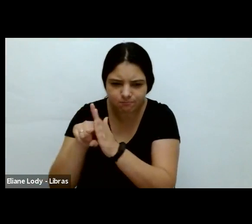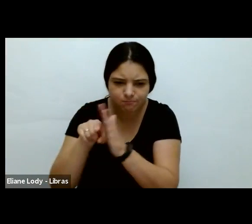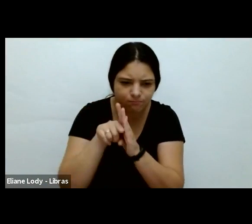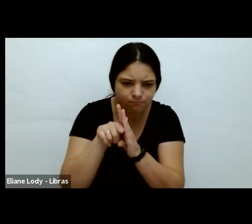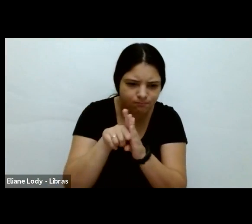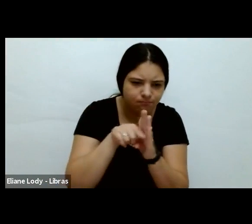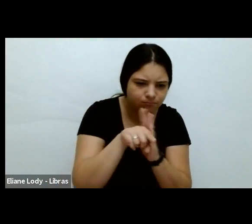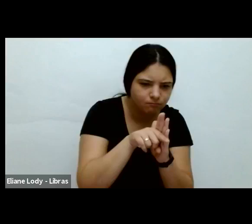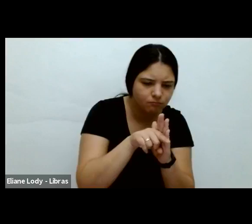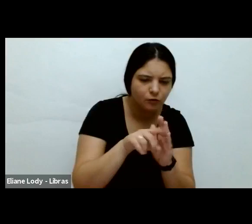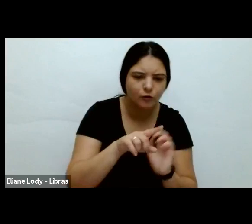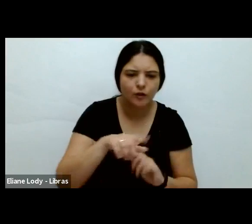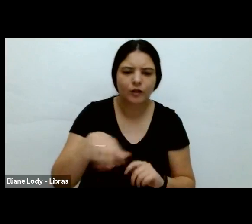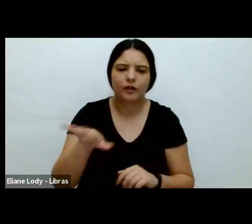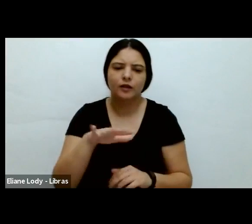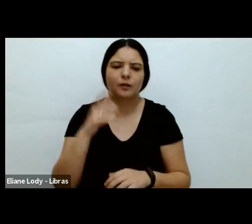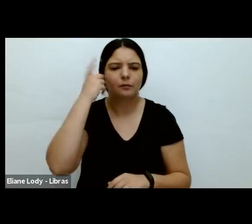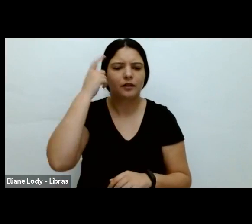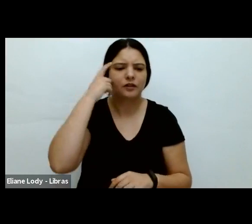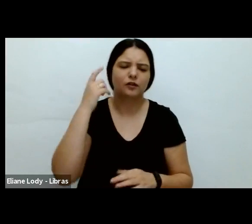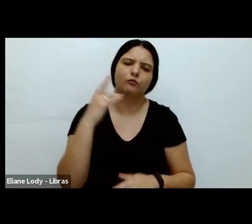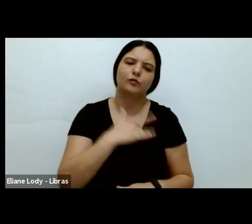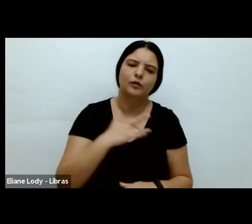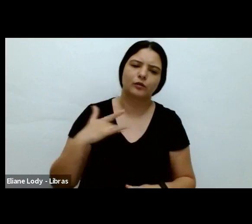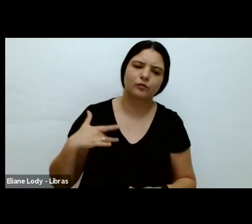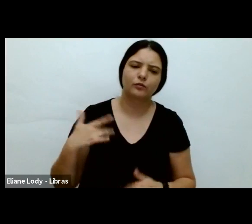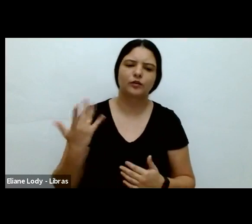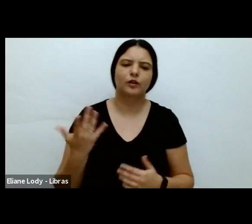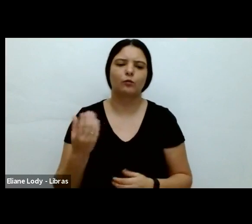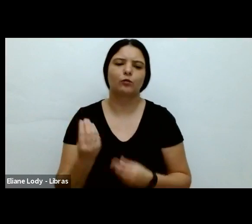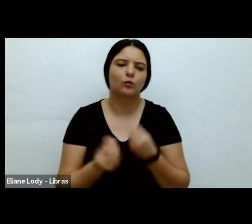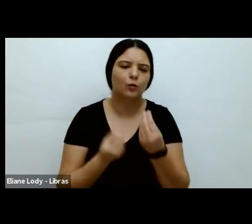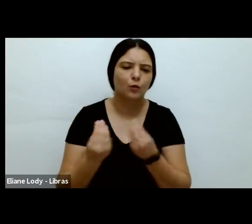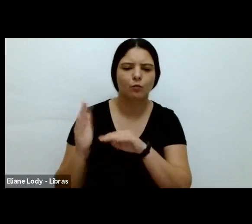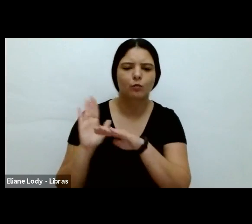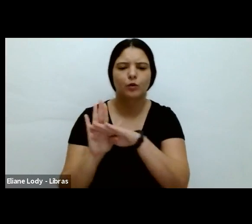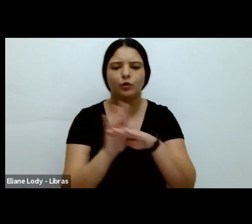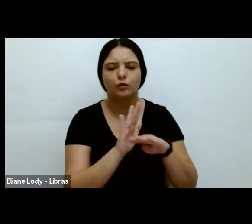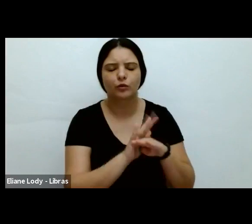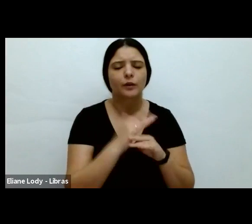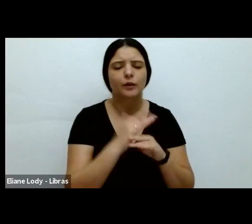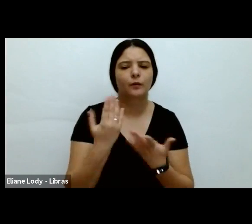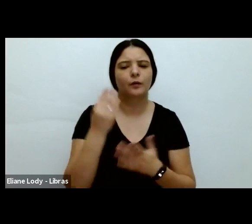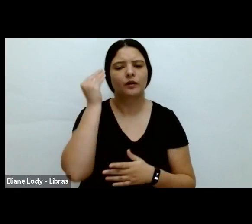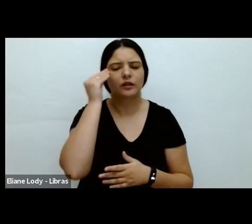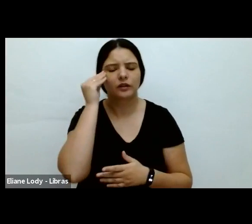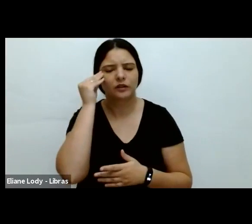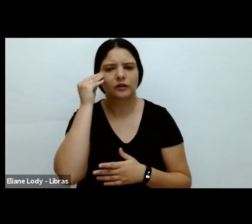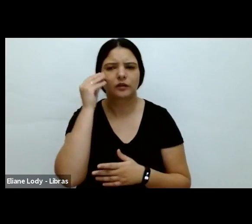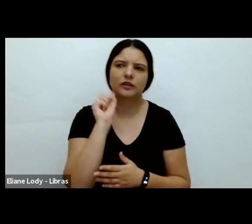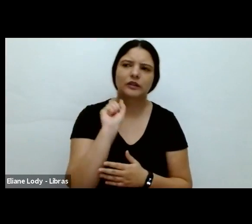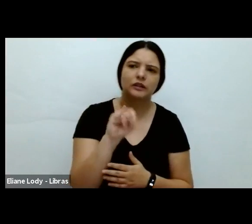they were then building to. they were then be willing to test whether these test whether these CEOs test whether this Fetus tunnel